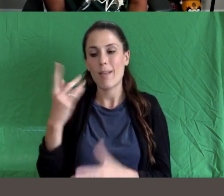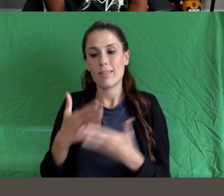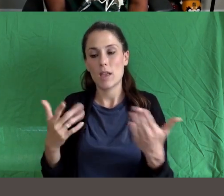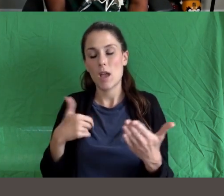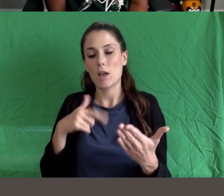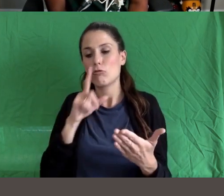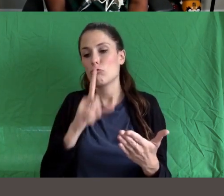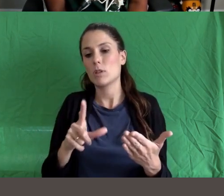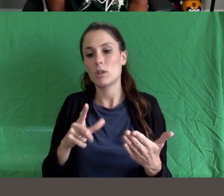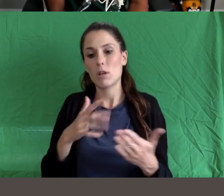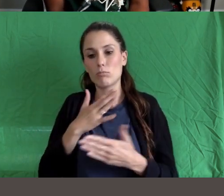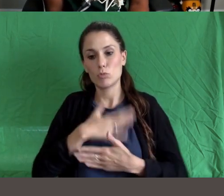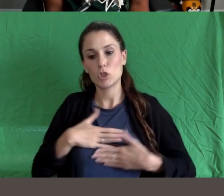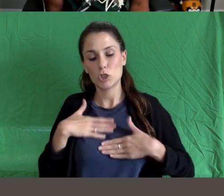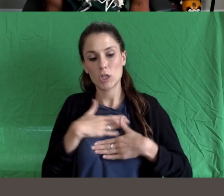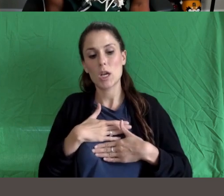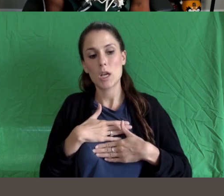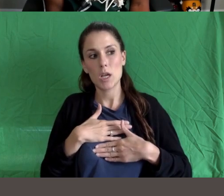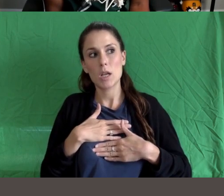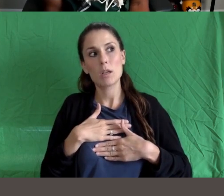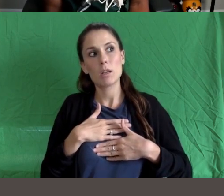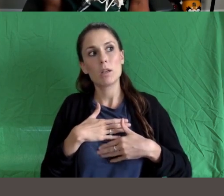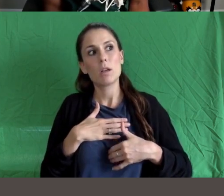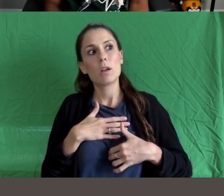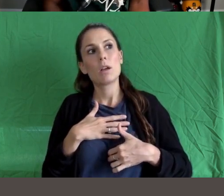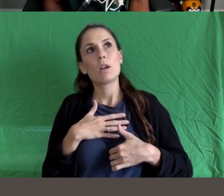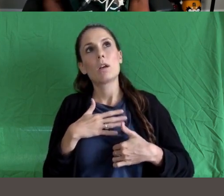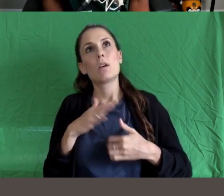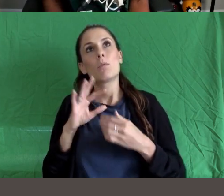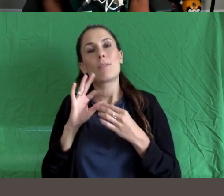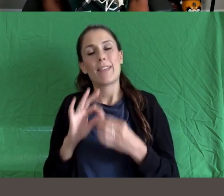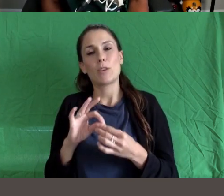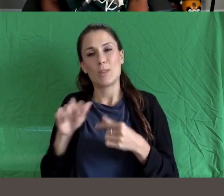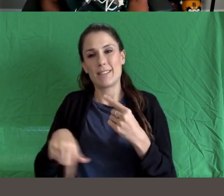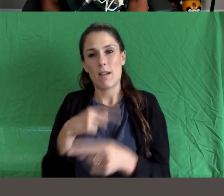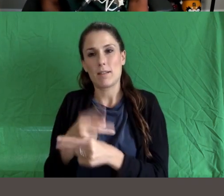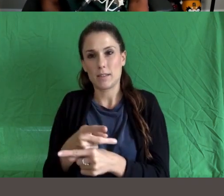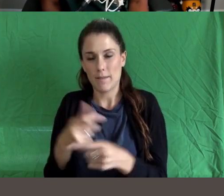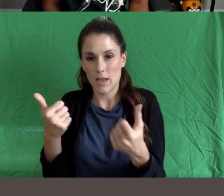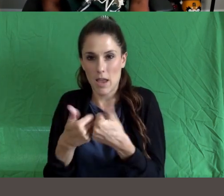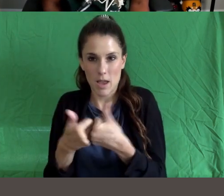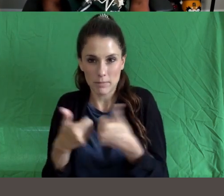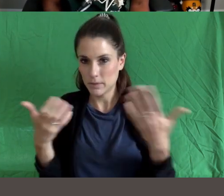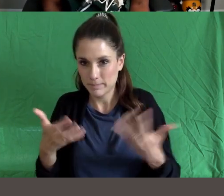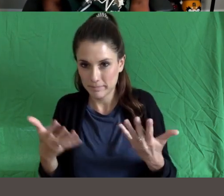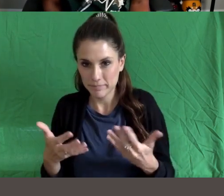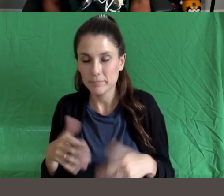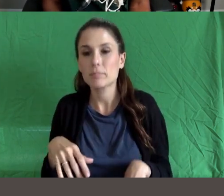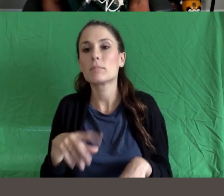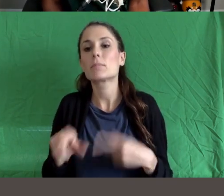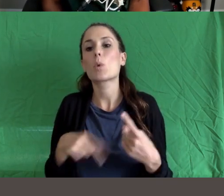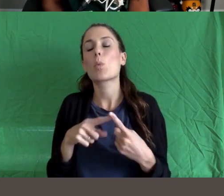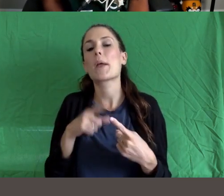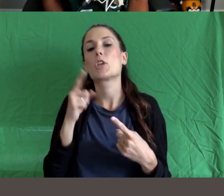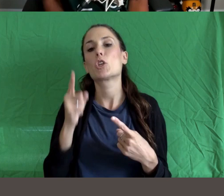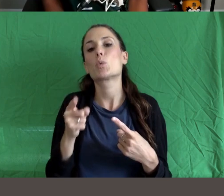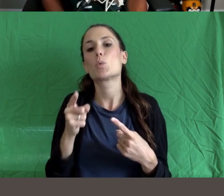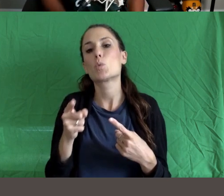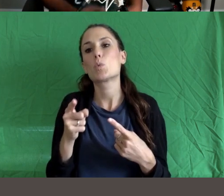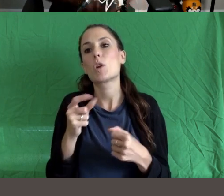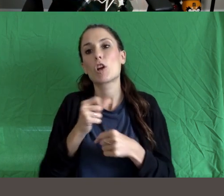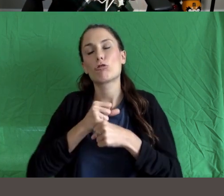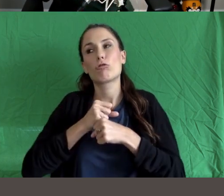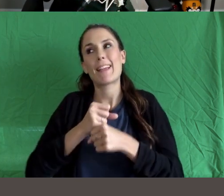things that I really appreciate about these types of games is that when you are creating